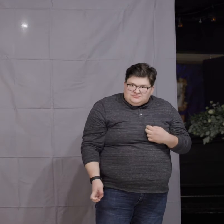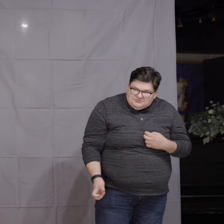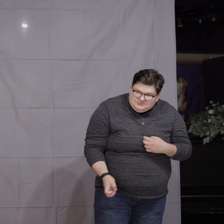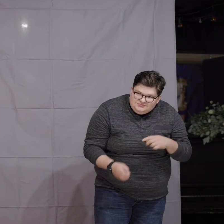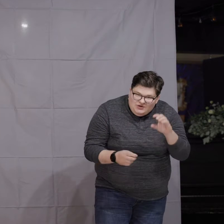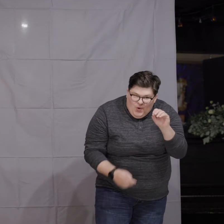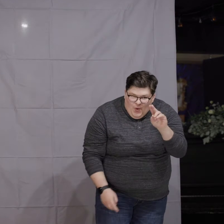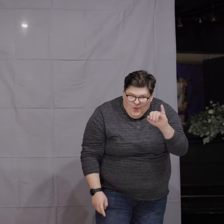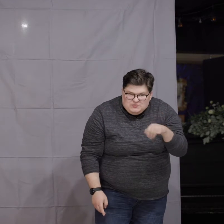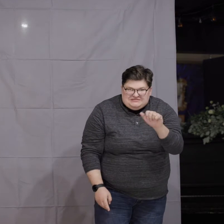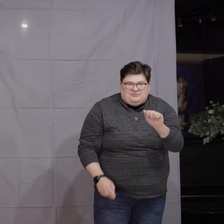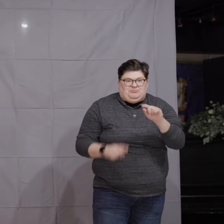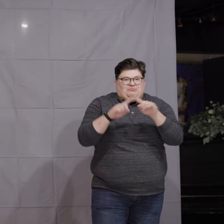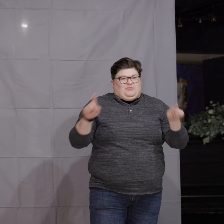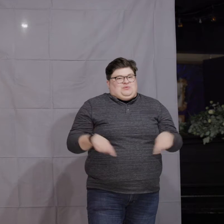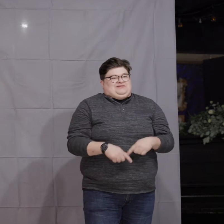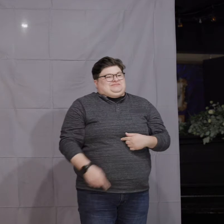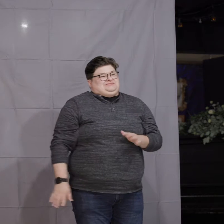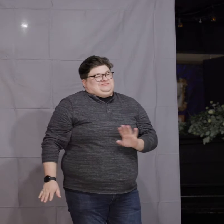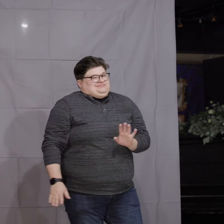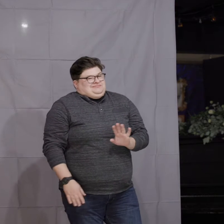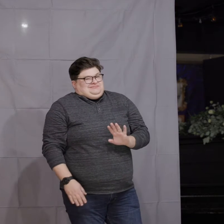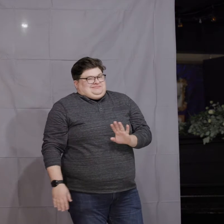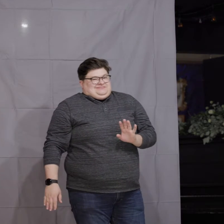I was a bit shocked. I'm like, "Seriously? "You wanna play with a ouija board?"